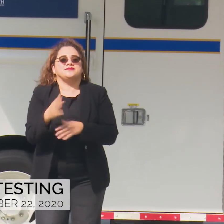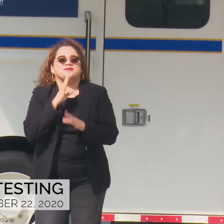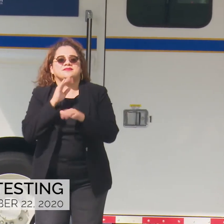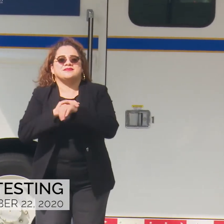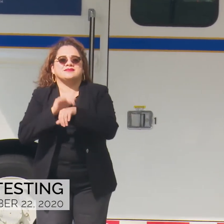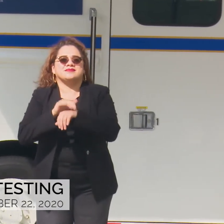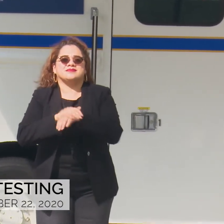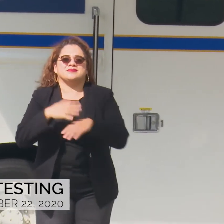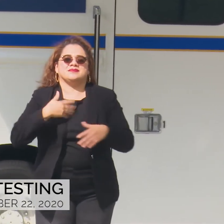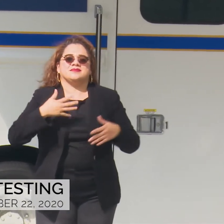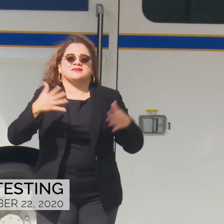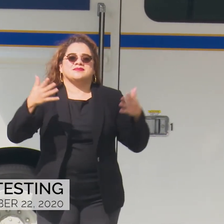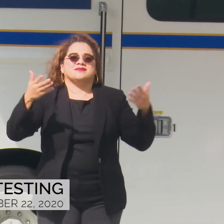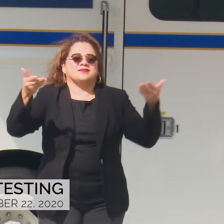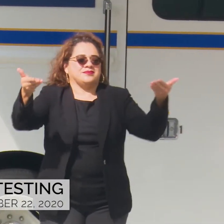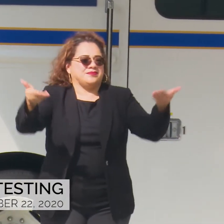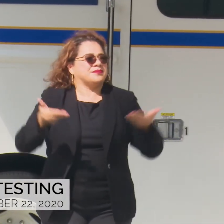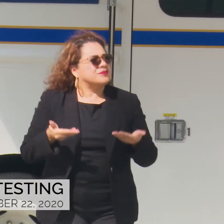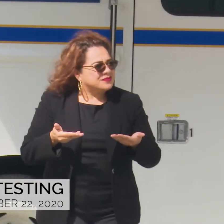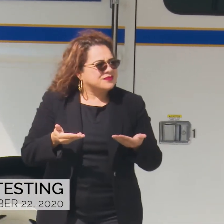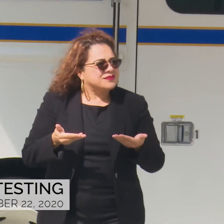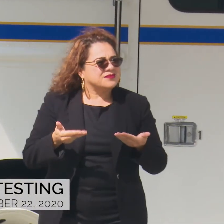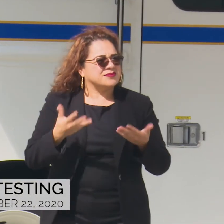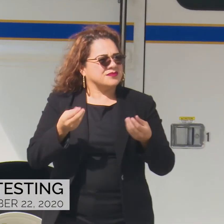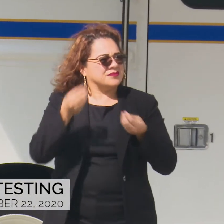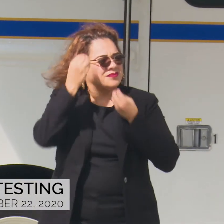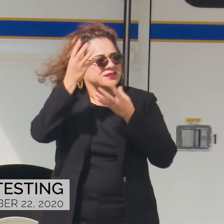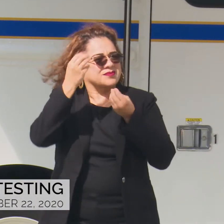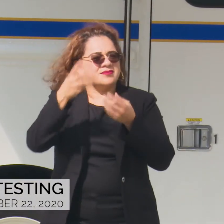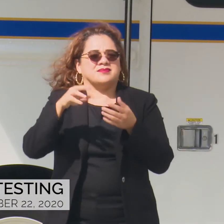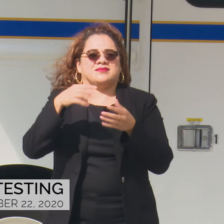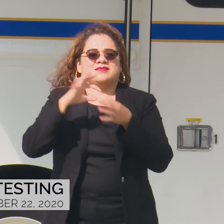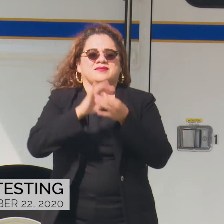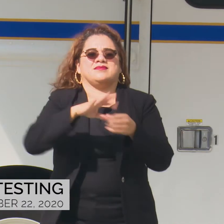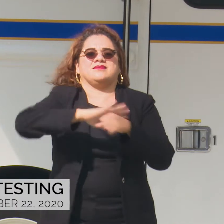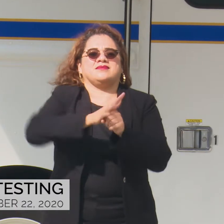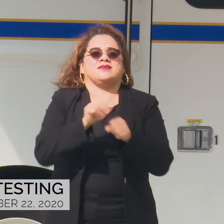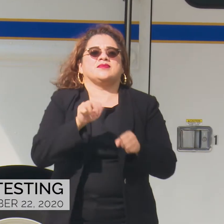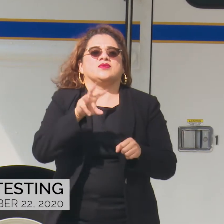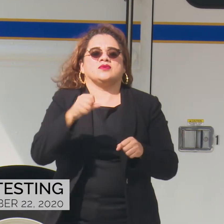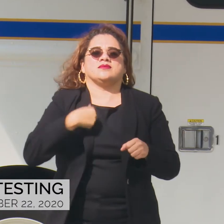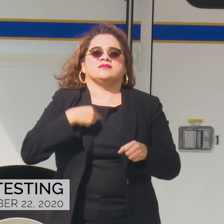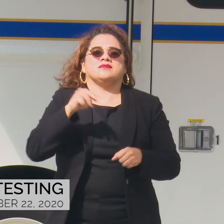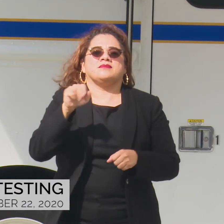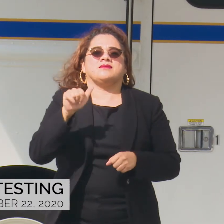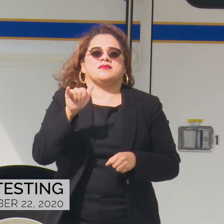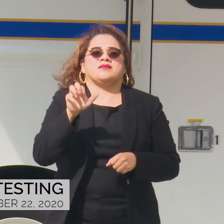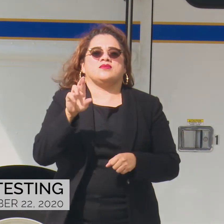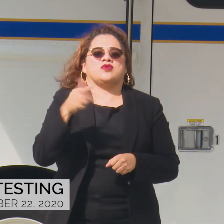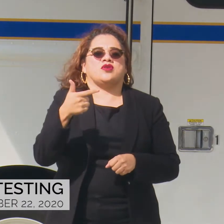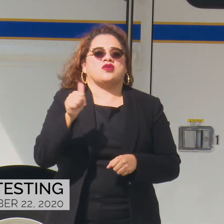relates to Long Beach and COVID-19. My name is Robert Garcia. I'm the mayor of Long Beach. We're going to have remarks from